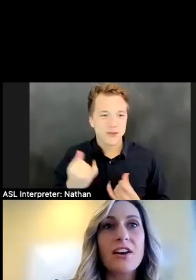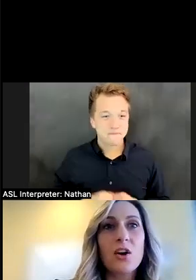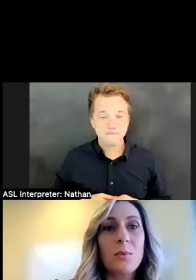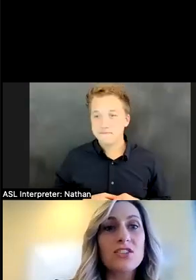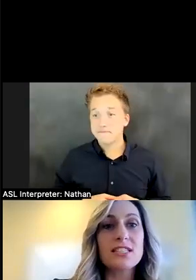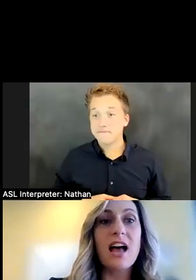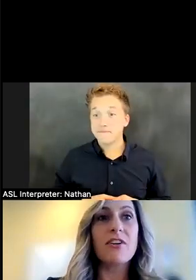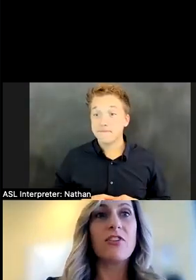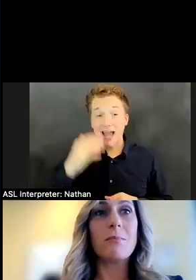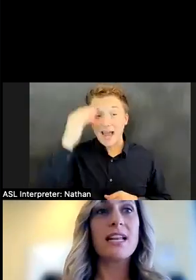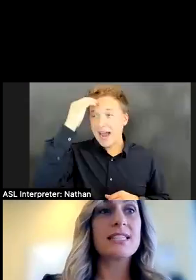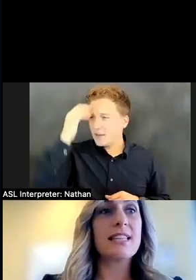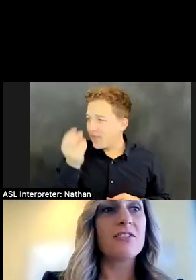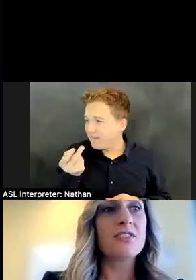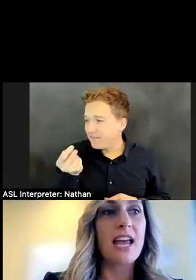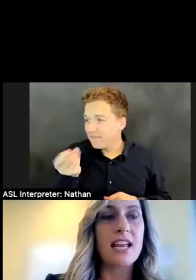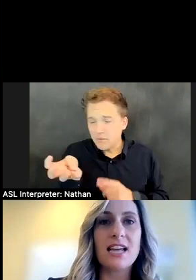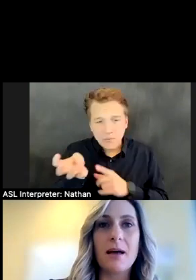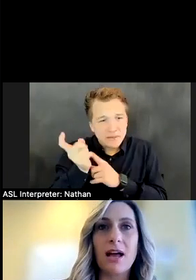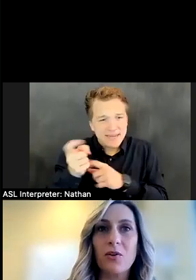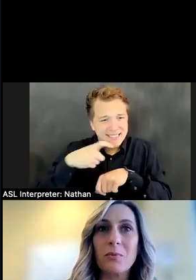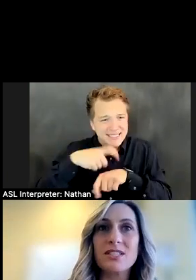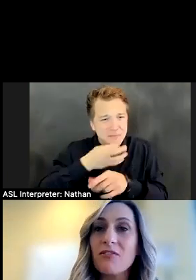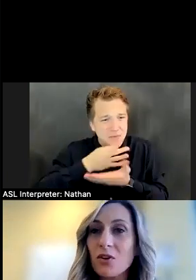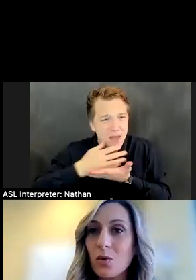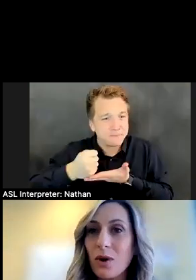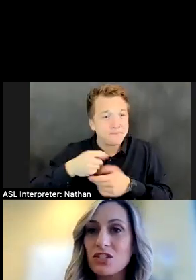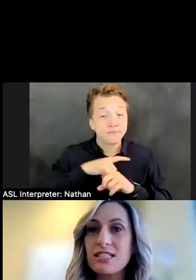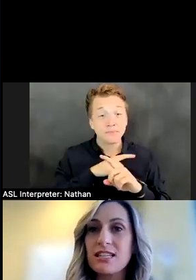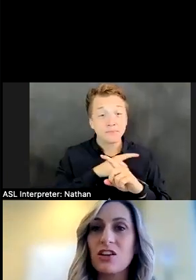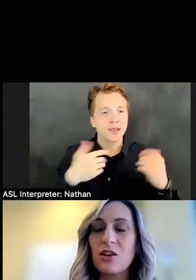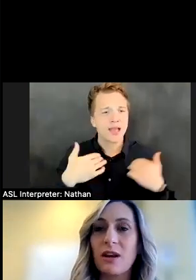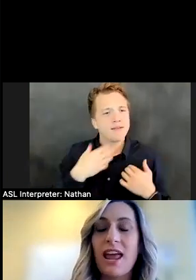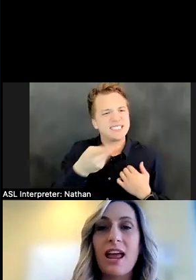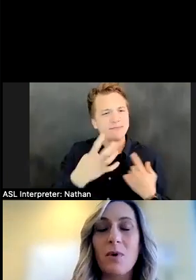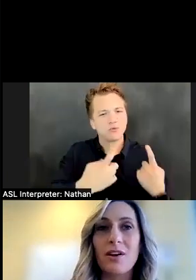I know we just have a few minutes left, and I know there were several questions in the Q&A.